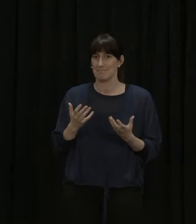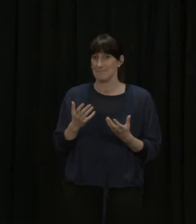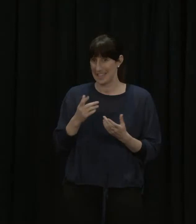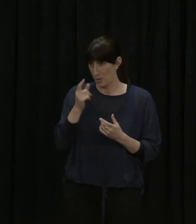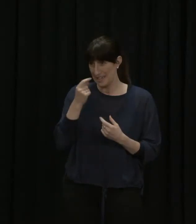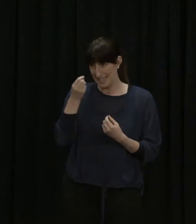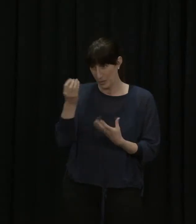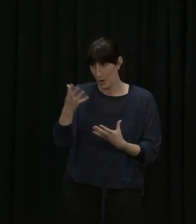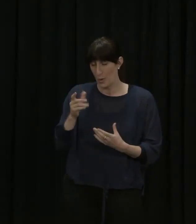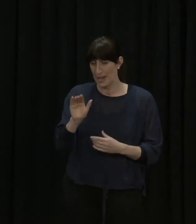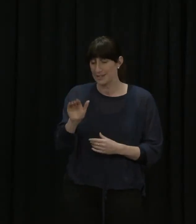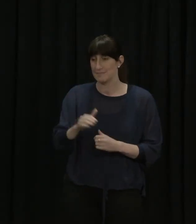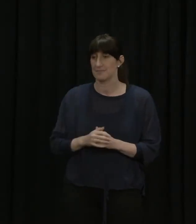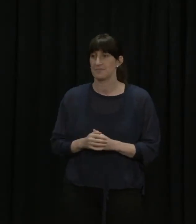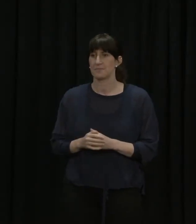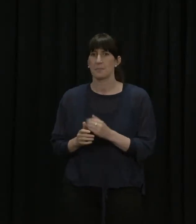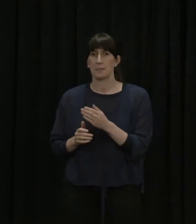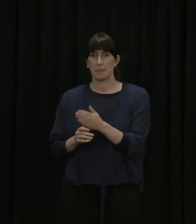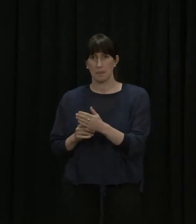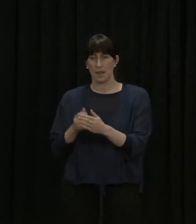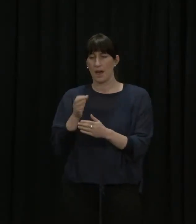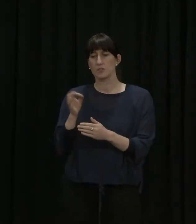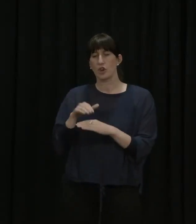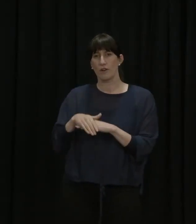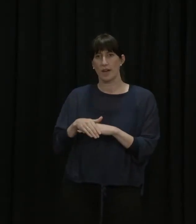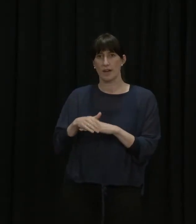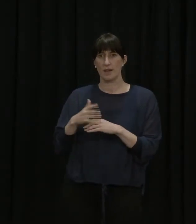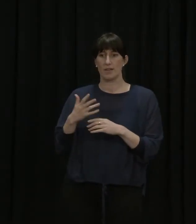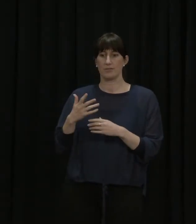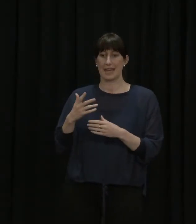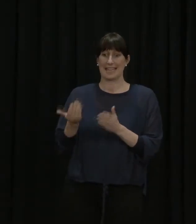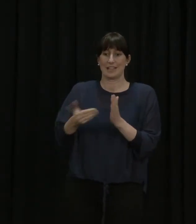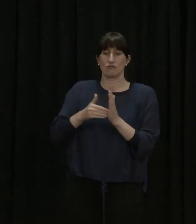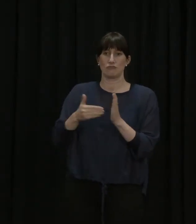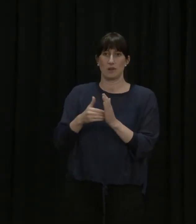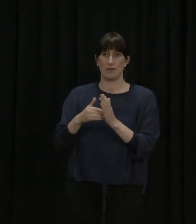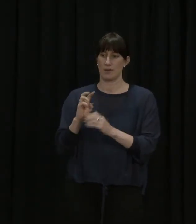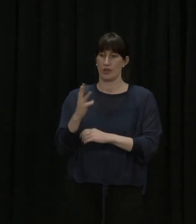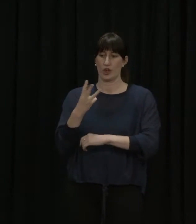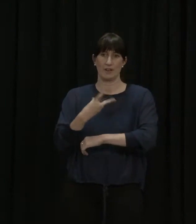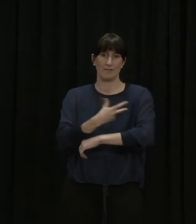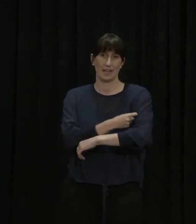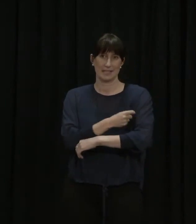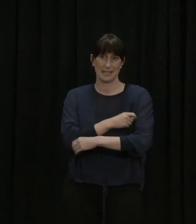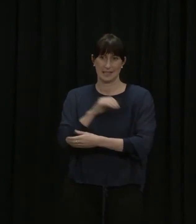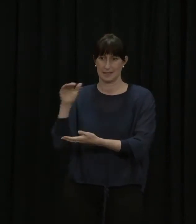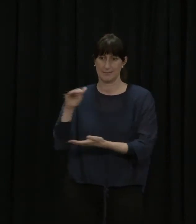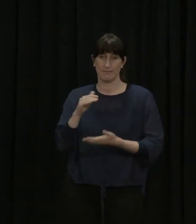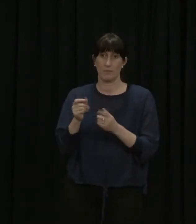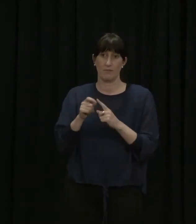that? We did make a decision on where the line should be but of the top of my head I can't